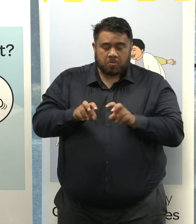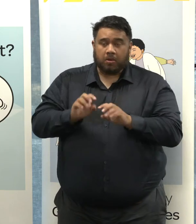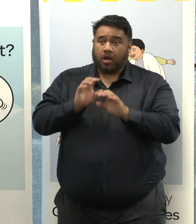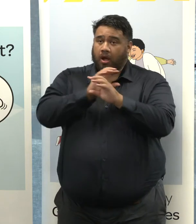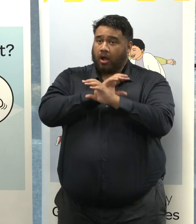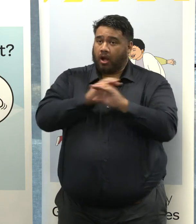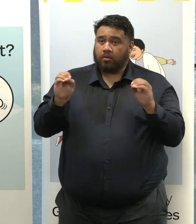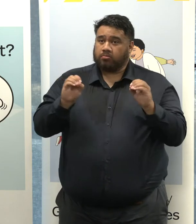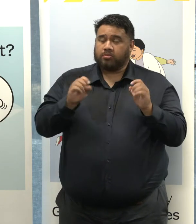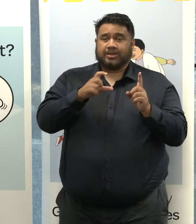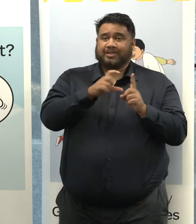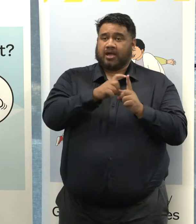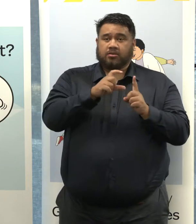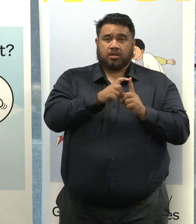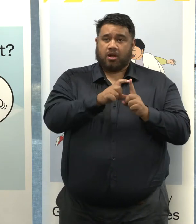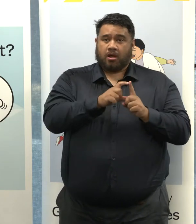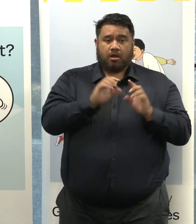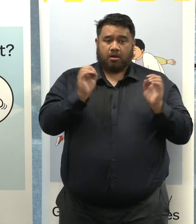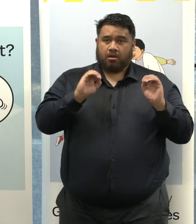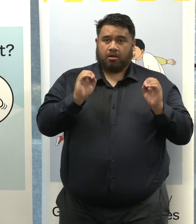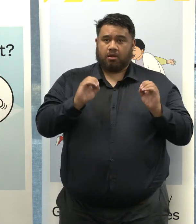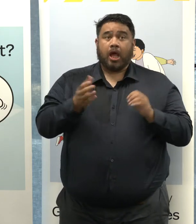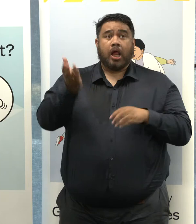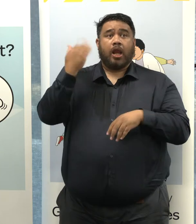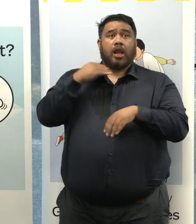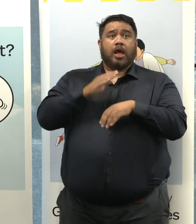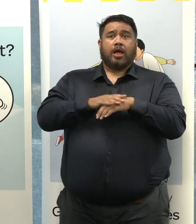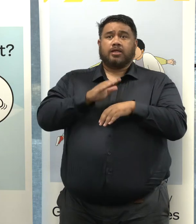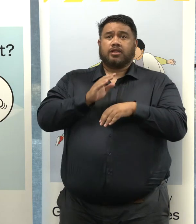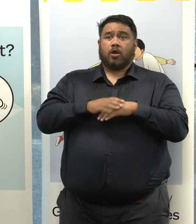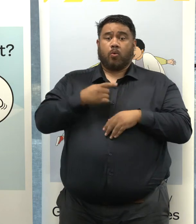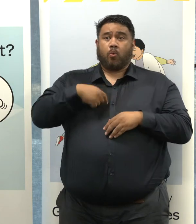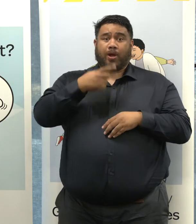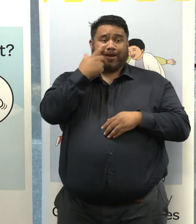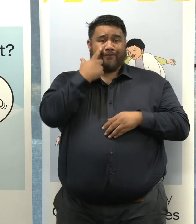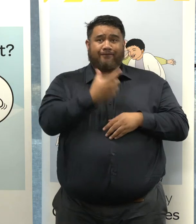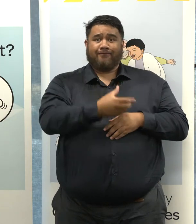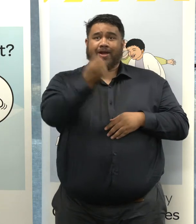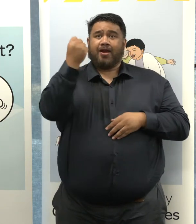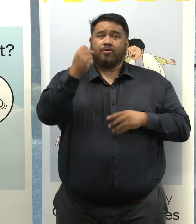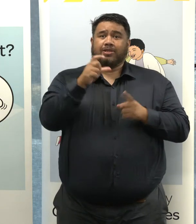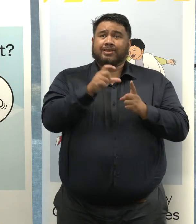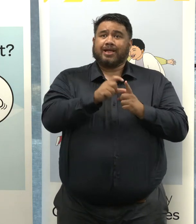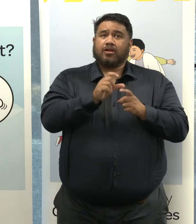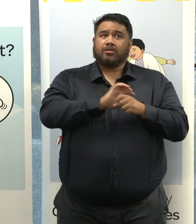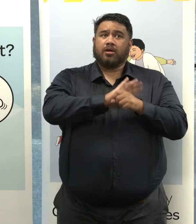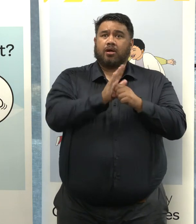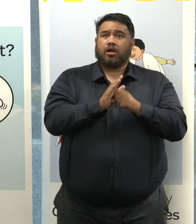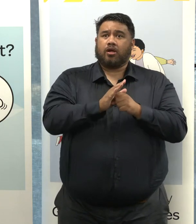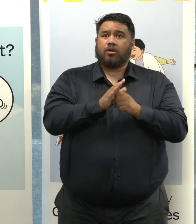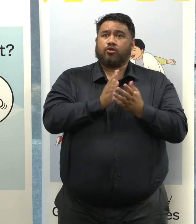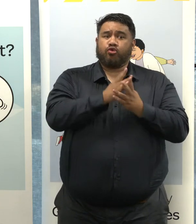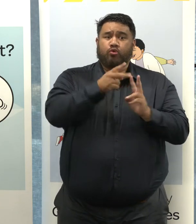four weeks, none had the Delta variant.